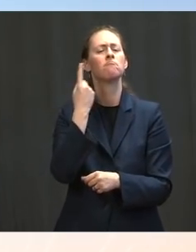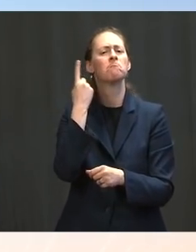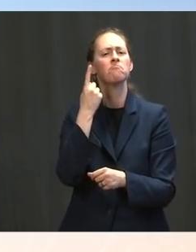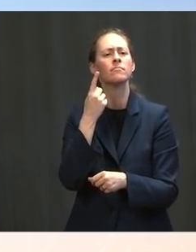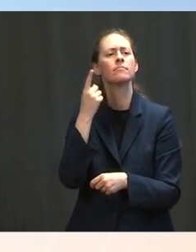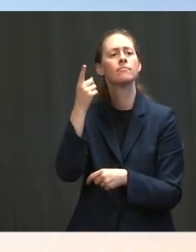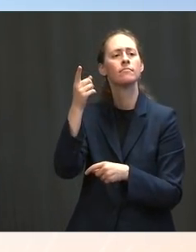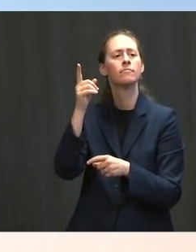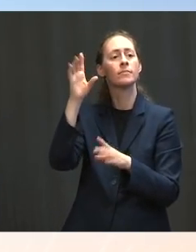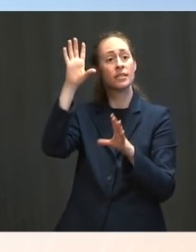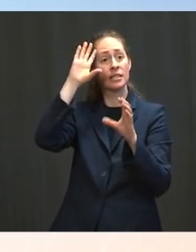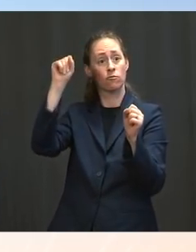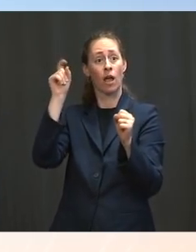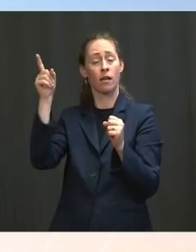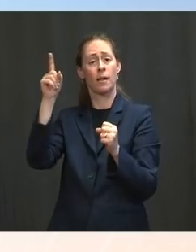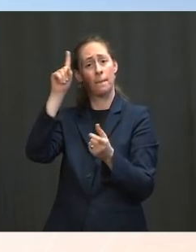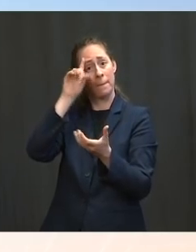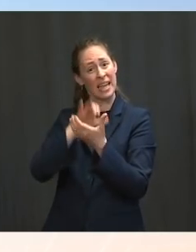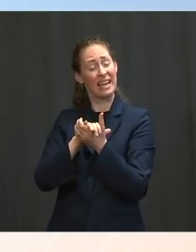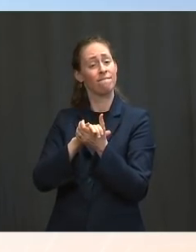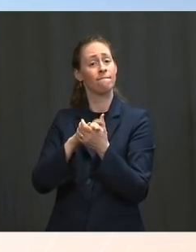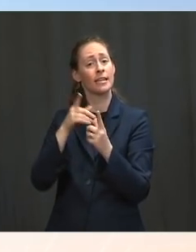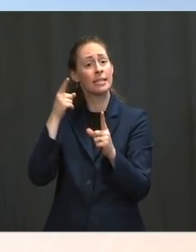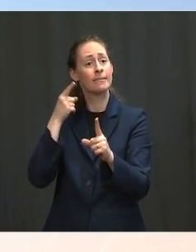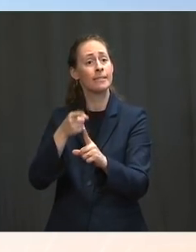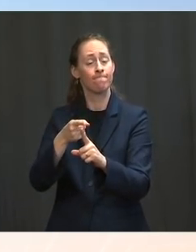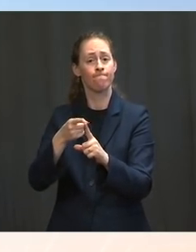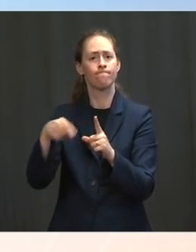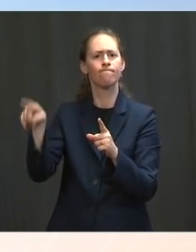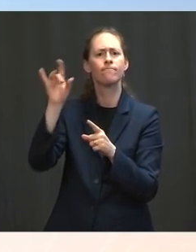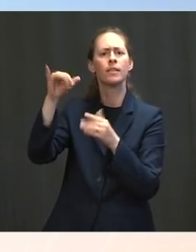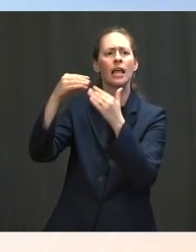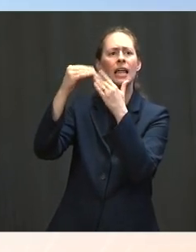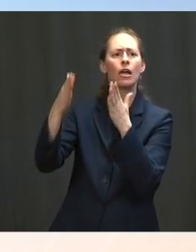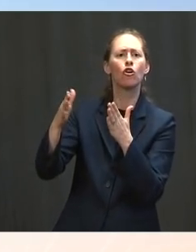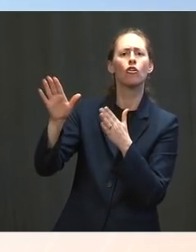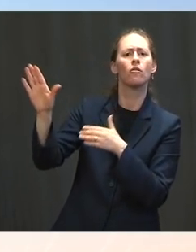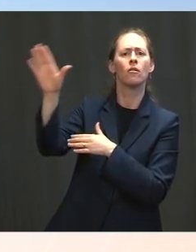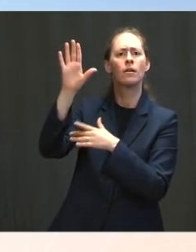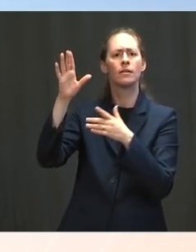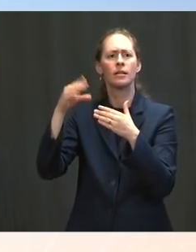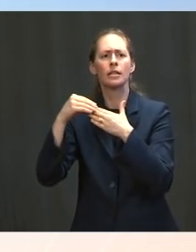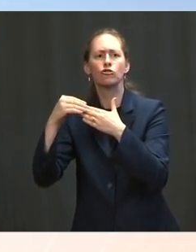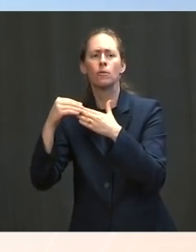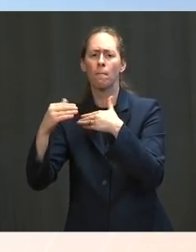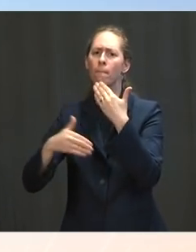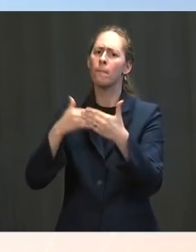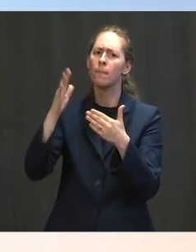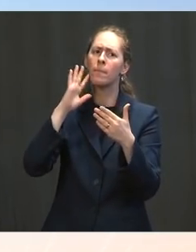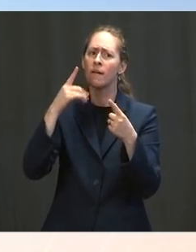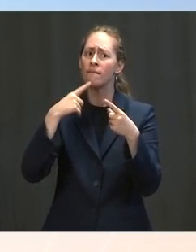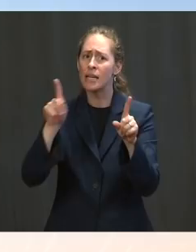to counter the pro-Iran militias in Iraq and Syria is working, considering will authorize the Pentagon to --